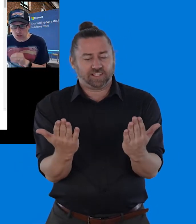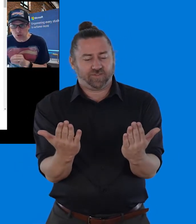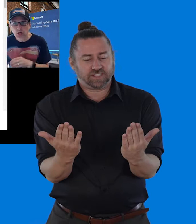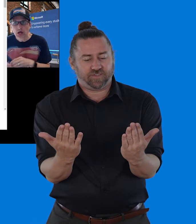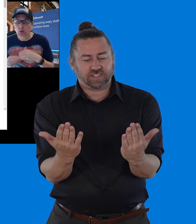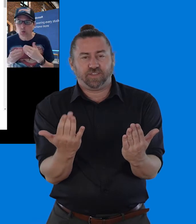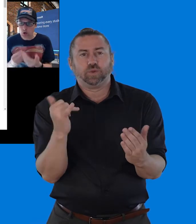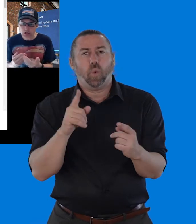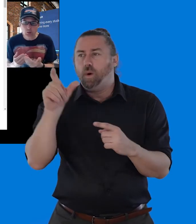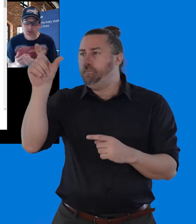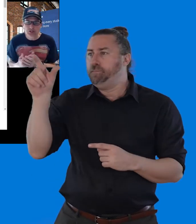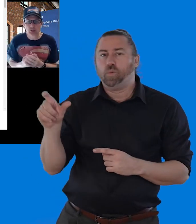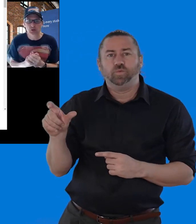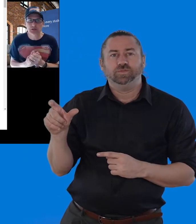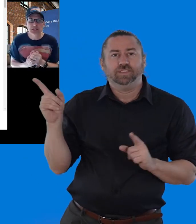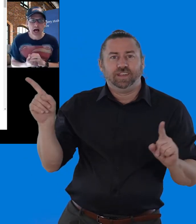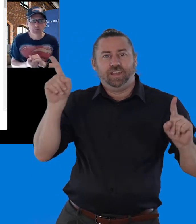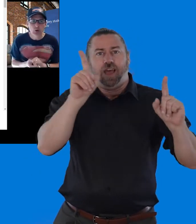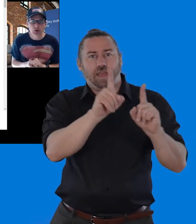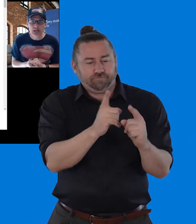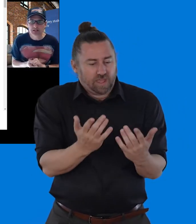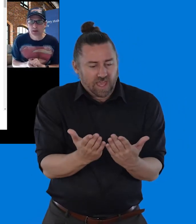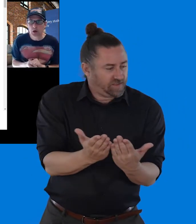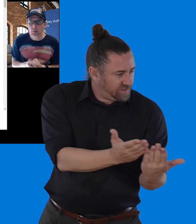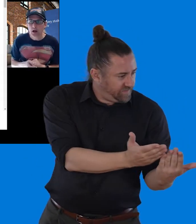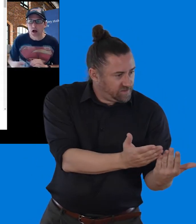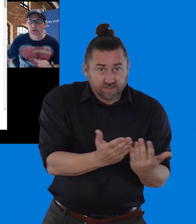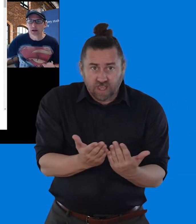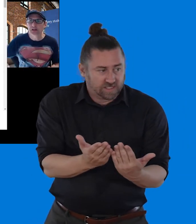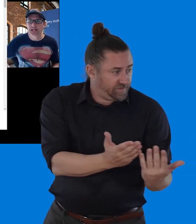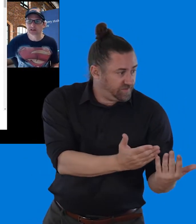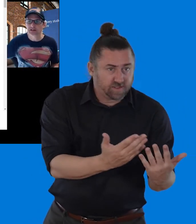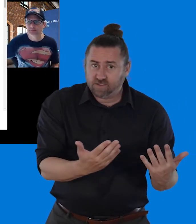would do when working with a student who needs some help around the text.